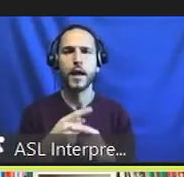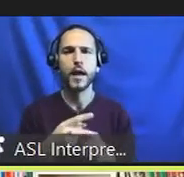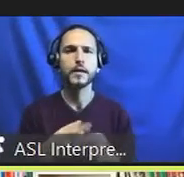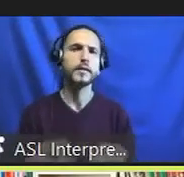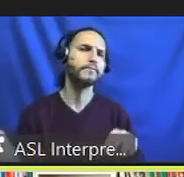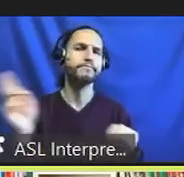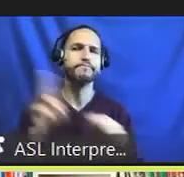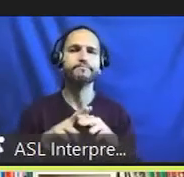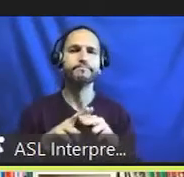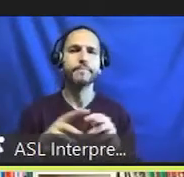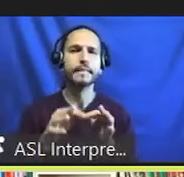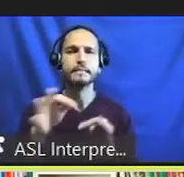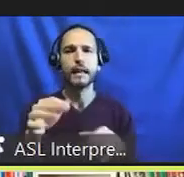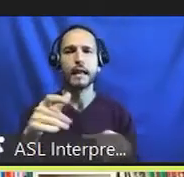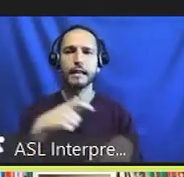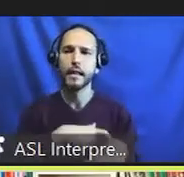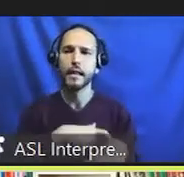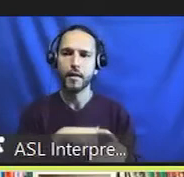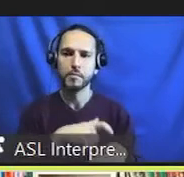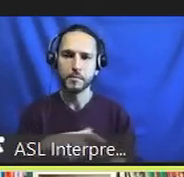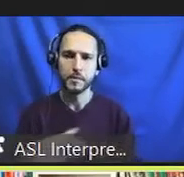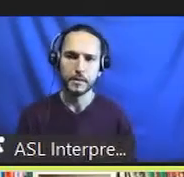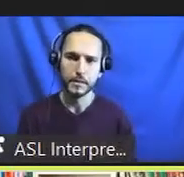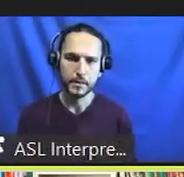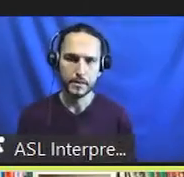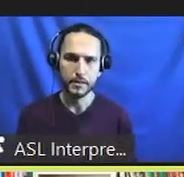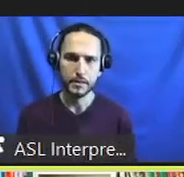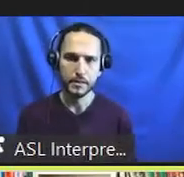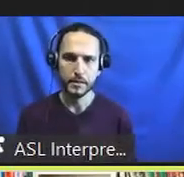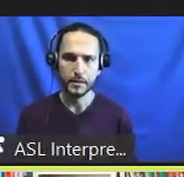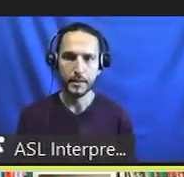And if they can have that student's exam